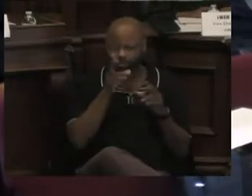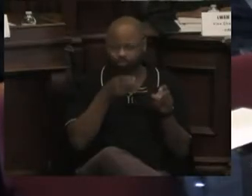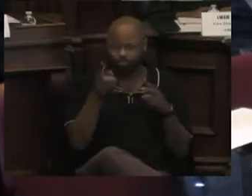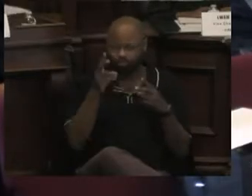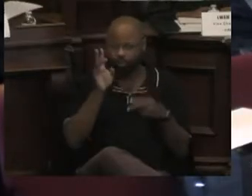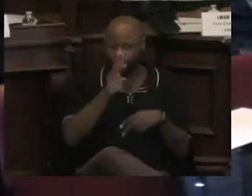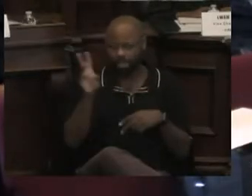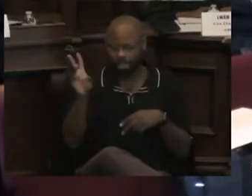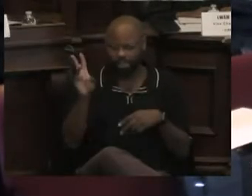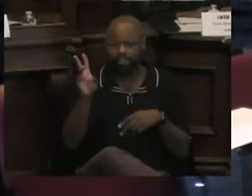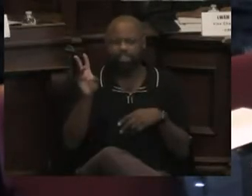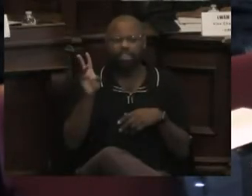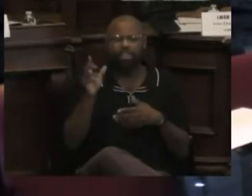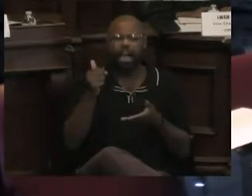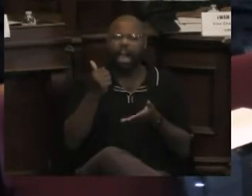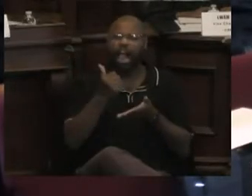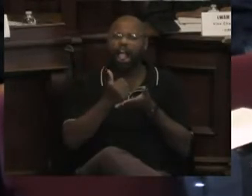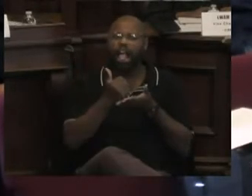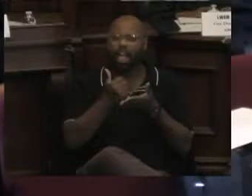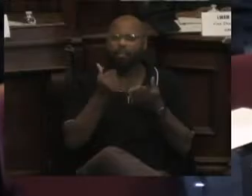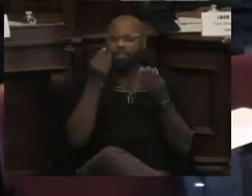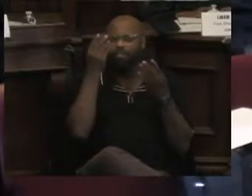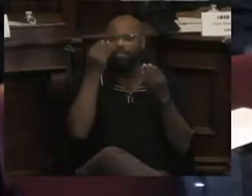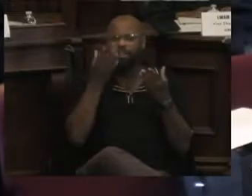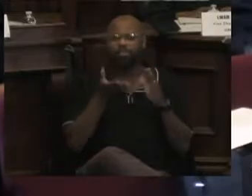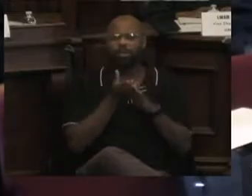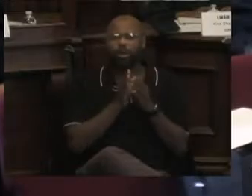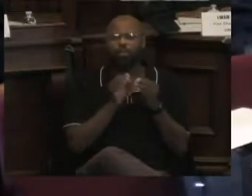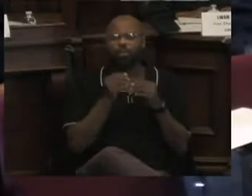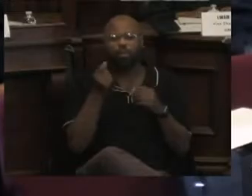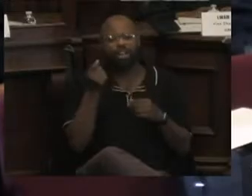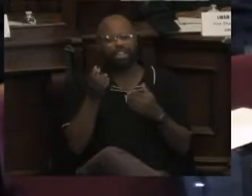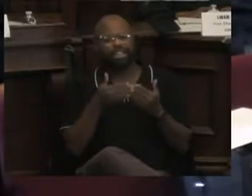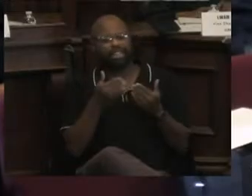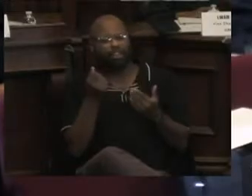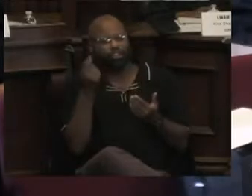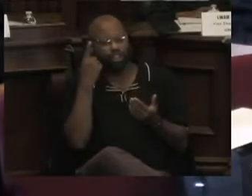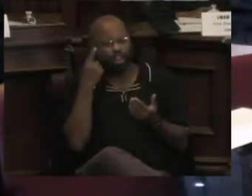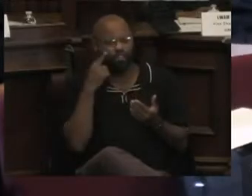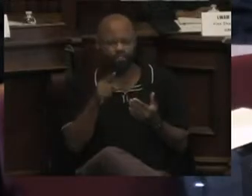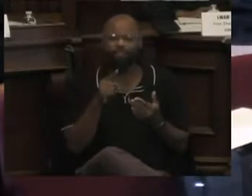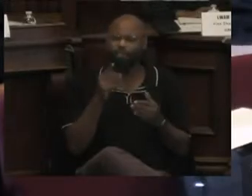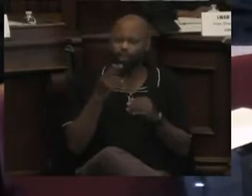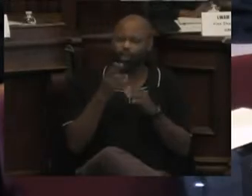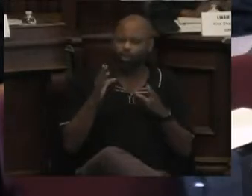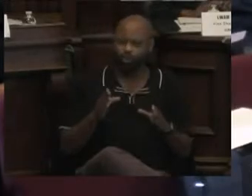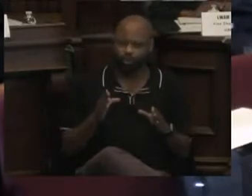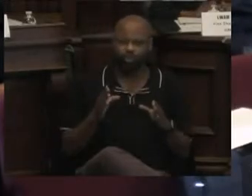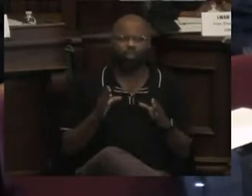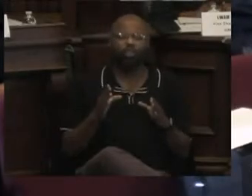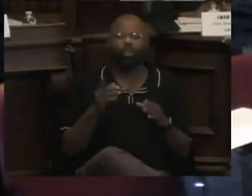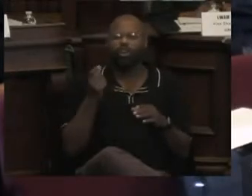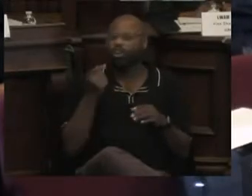suggested us to bring up something to be more interactive to the website, which helped more that